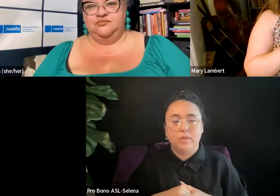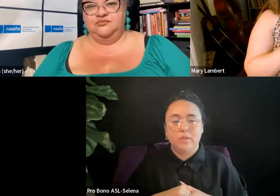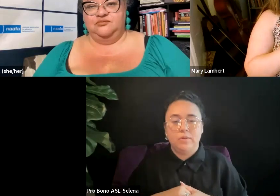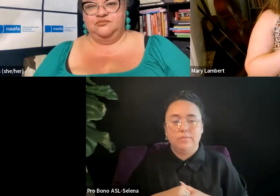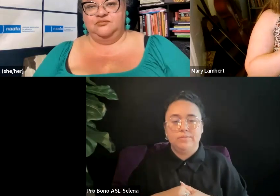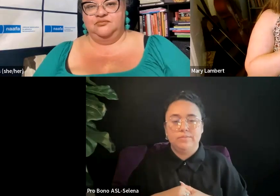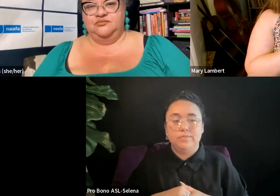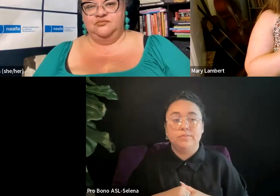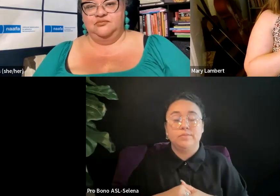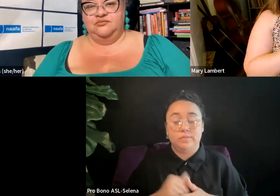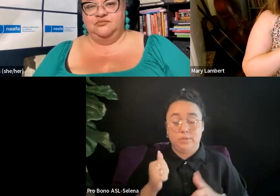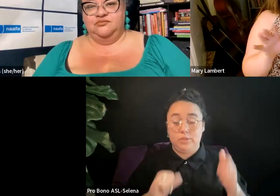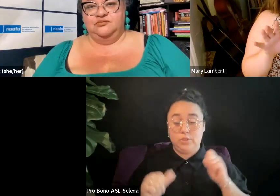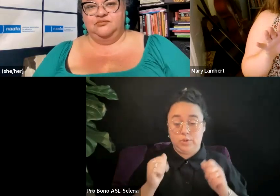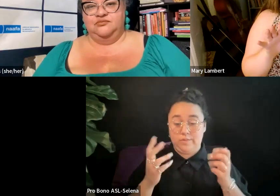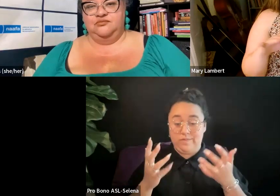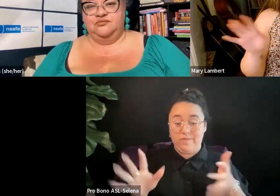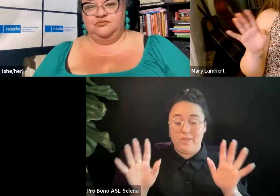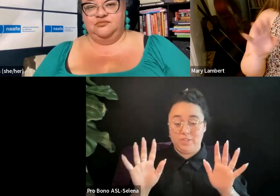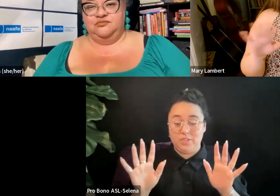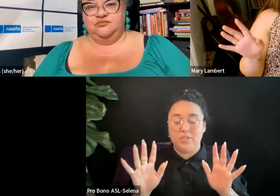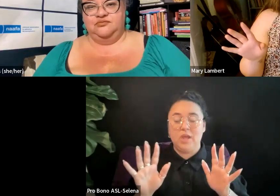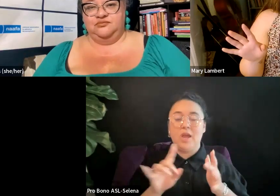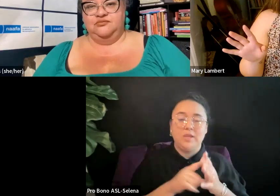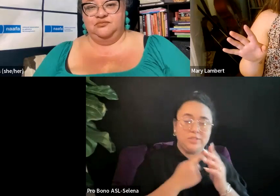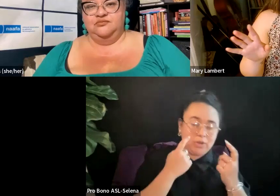after a show, I almost immediately either start crying or just fall asleep there.